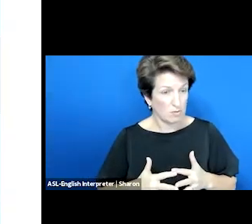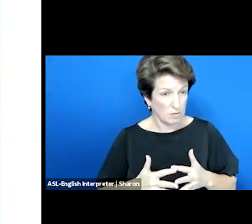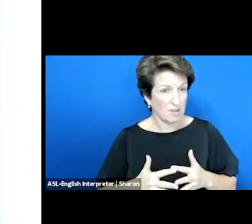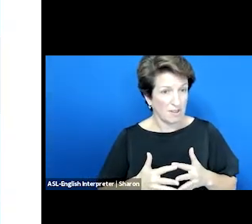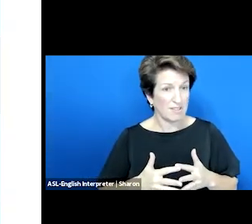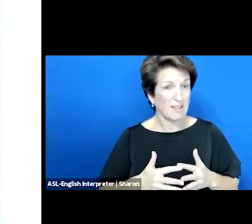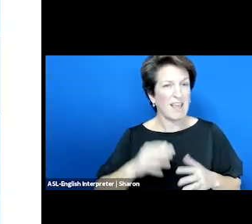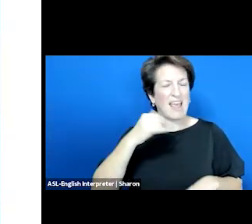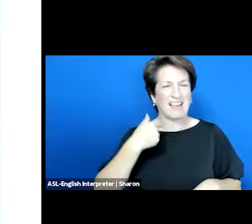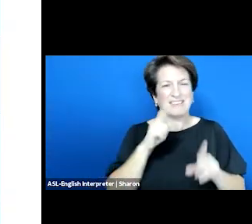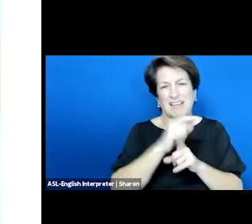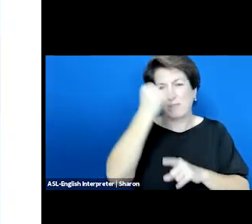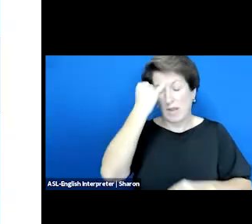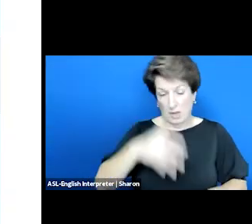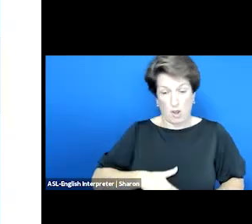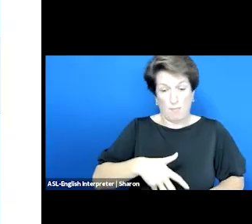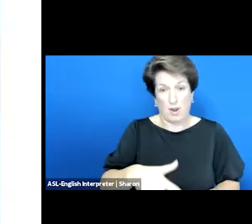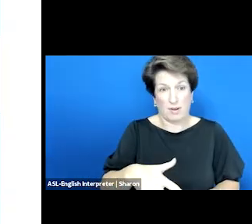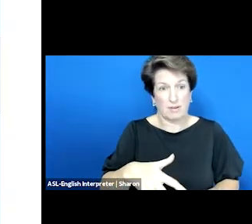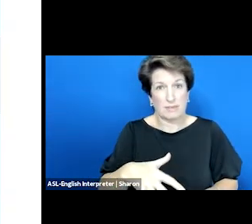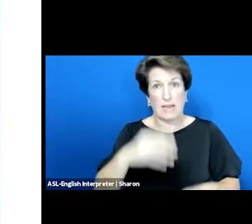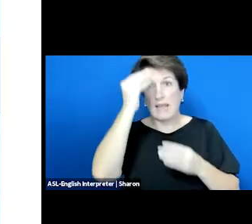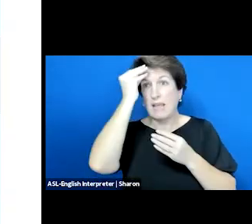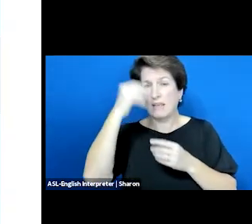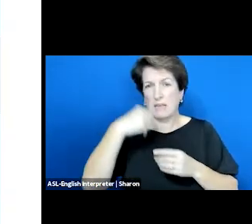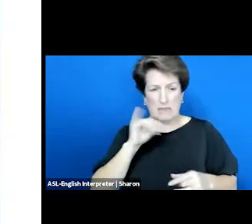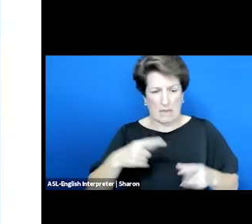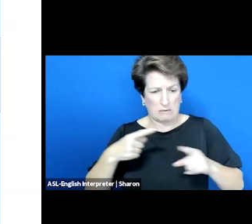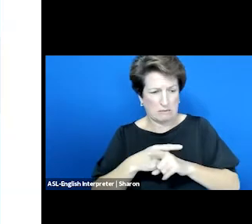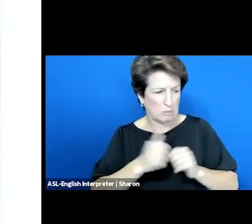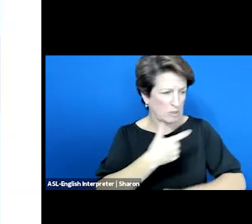provider, health Canada does take all of these reports very seriously and they are all investigated. However based on the research, there has been no connection to a